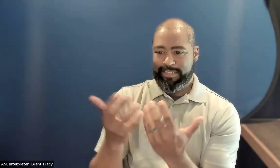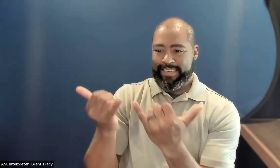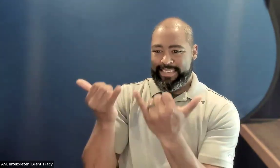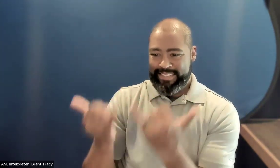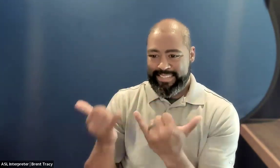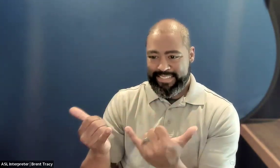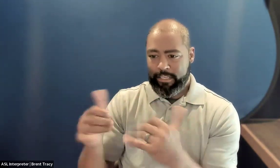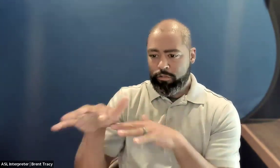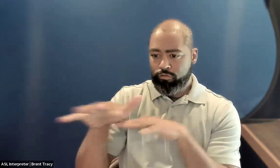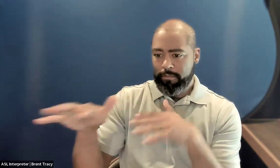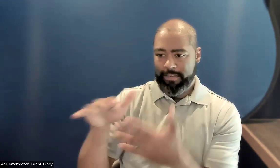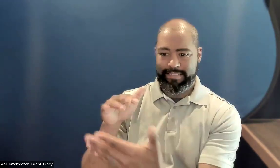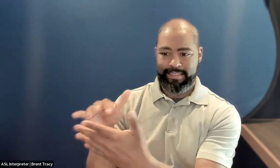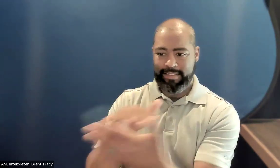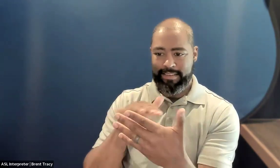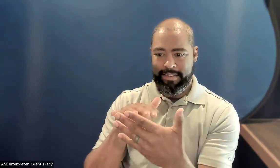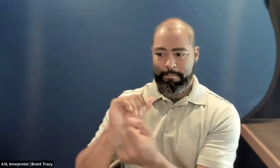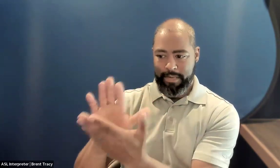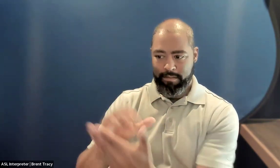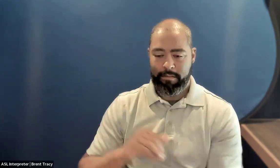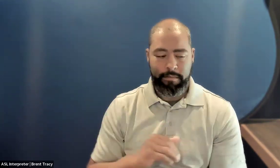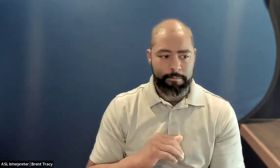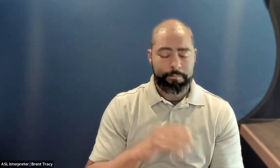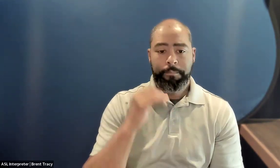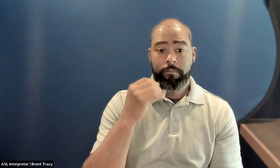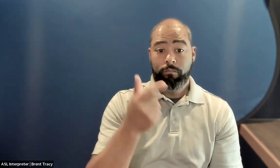So to generate a greenhouse gas emissions number, the